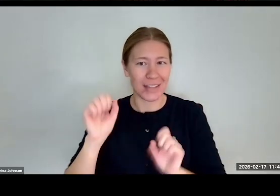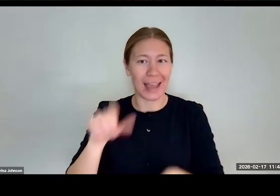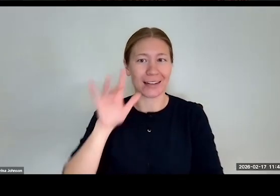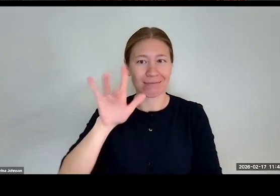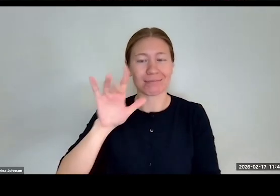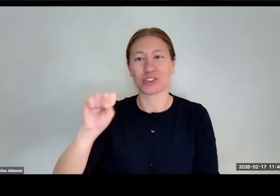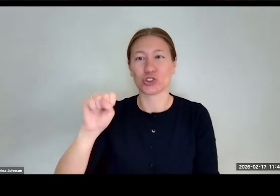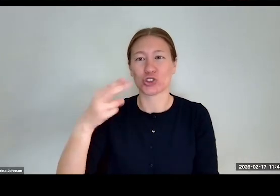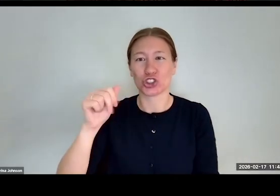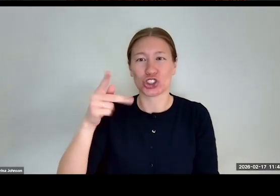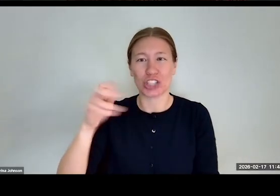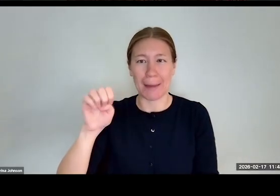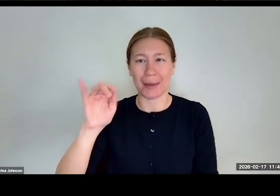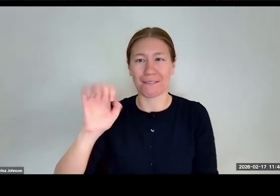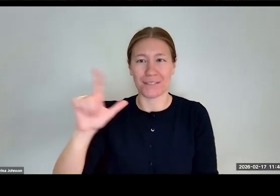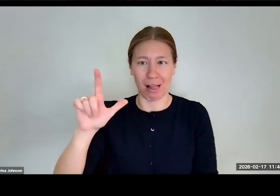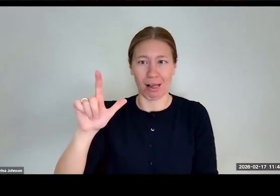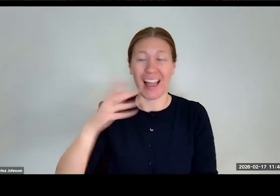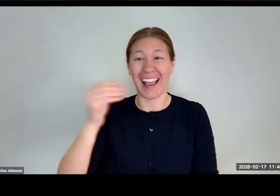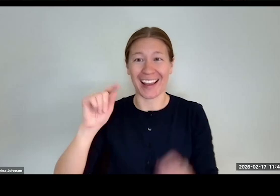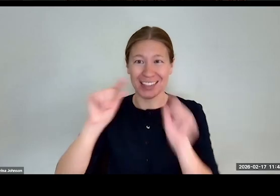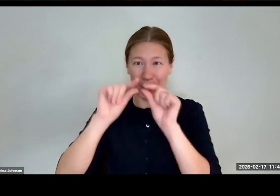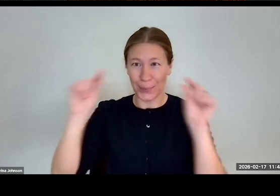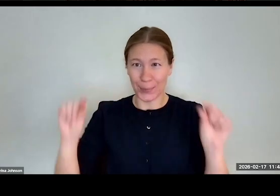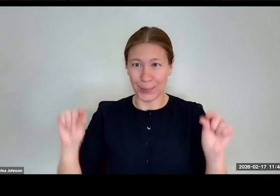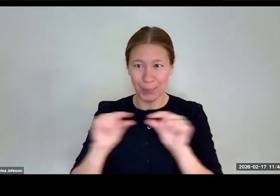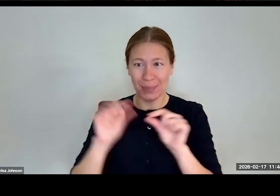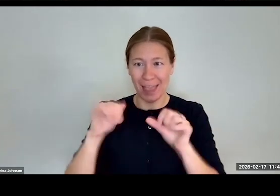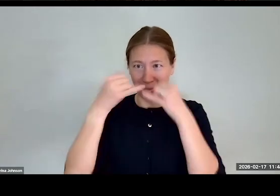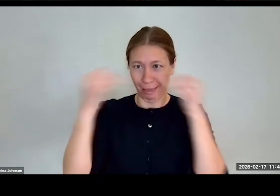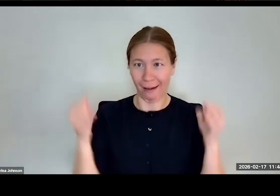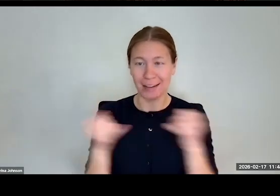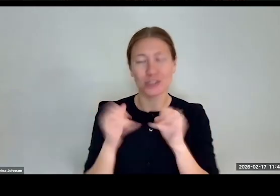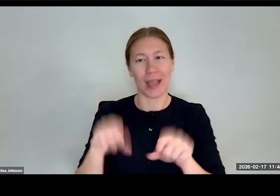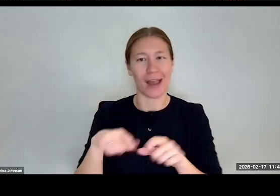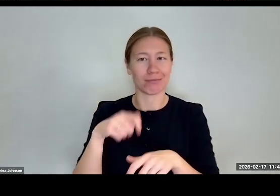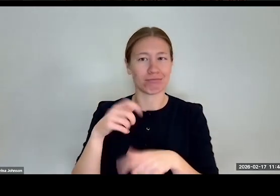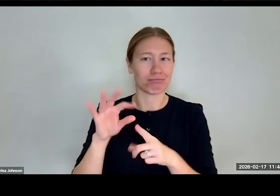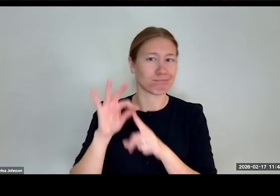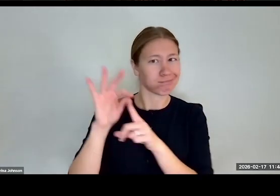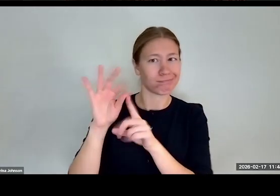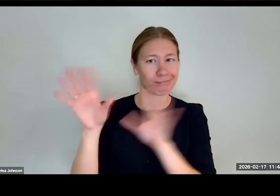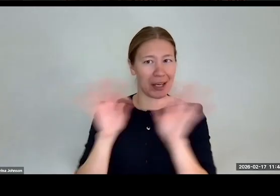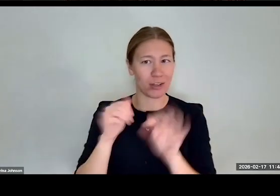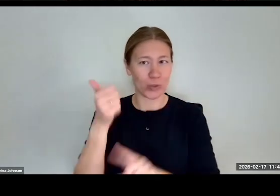and the outline around the text box. So you can manually stylize this how you want. But once I've made those changes, it's a lot easier now